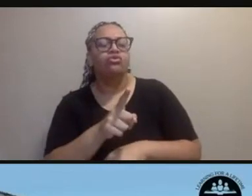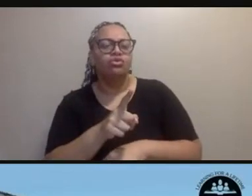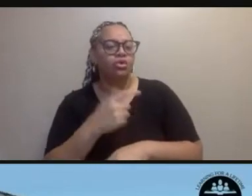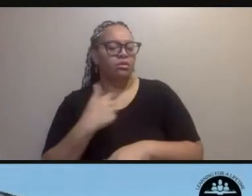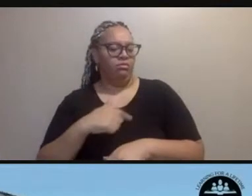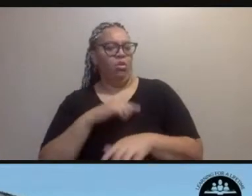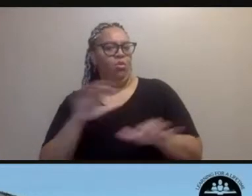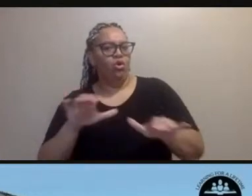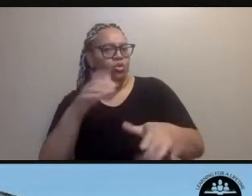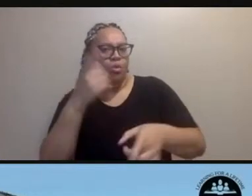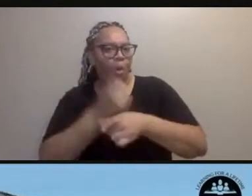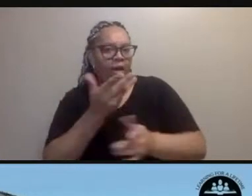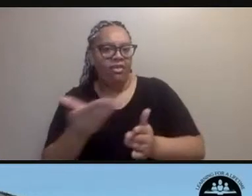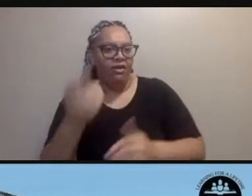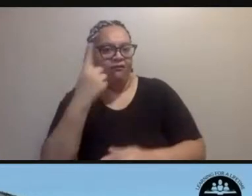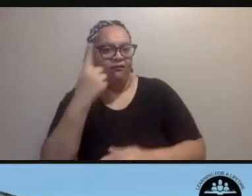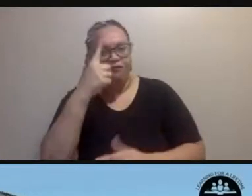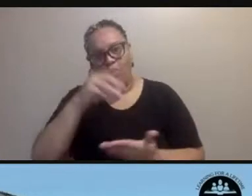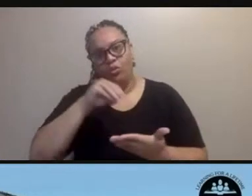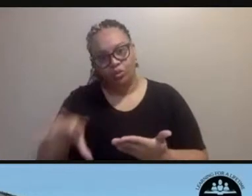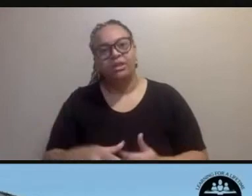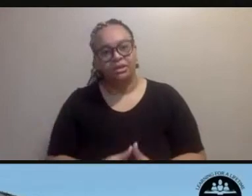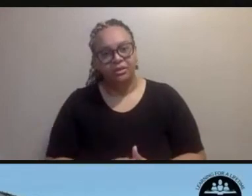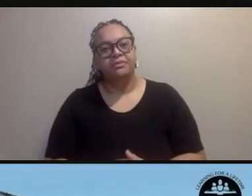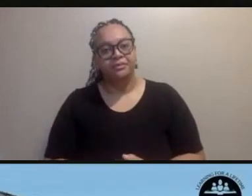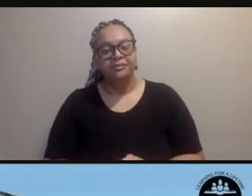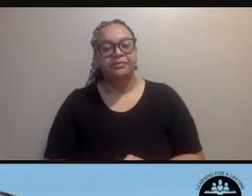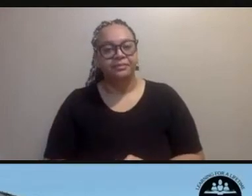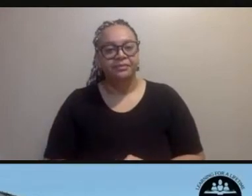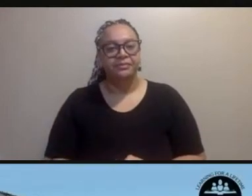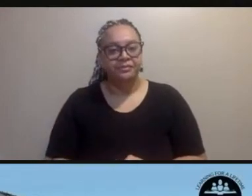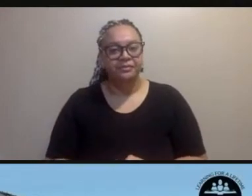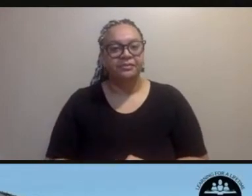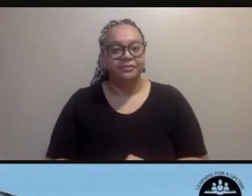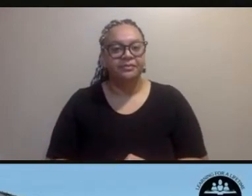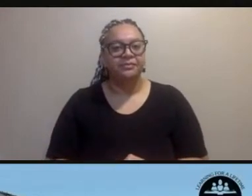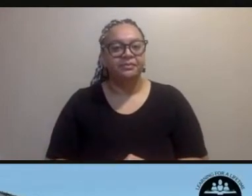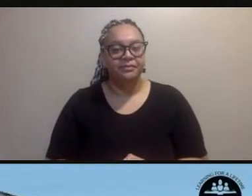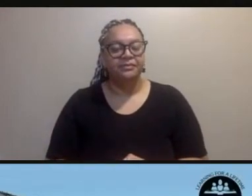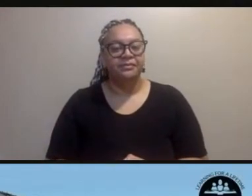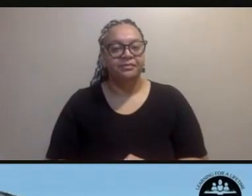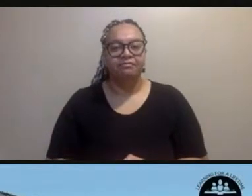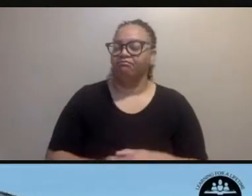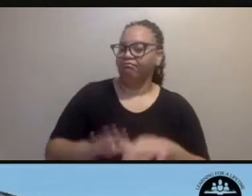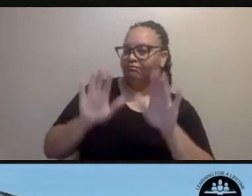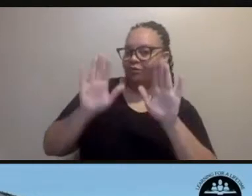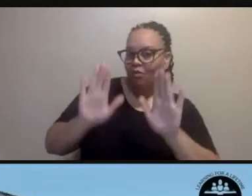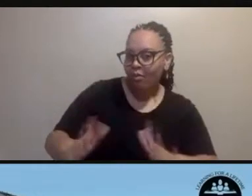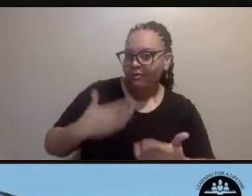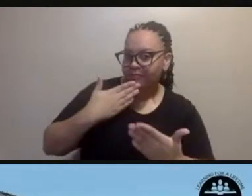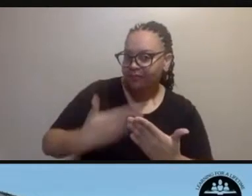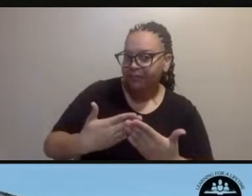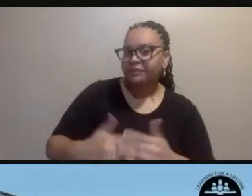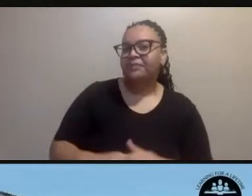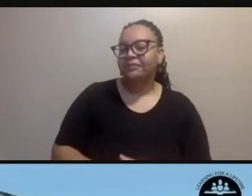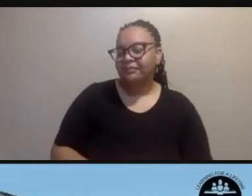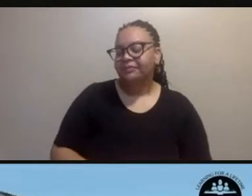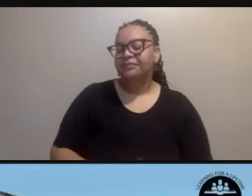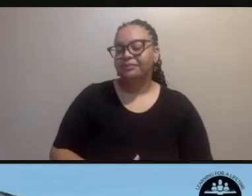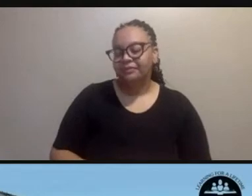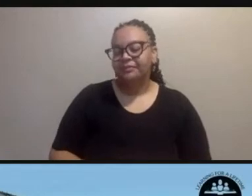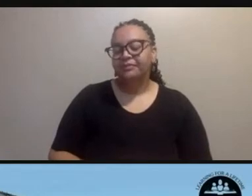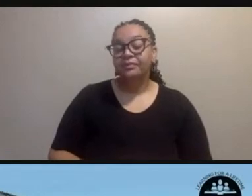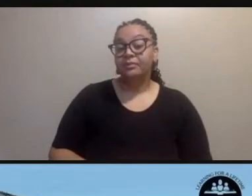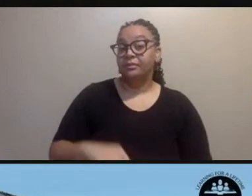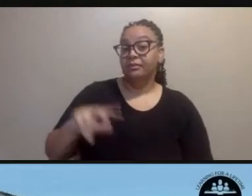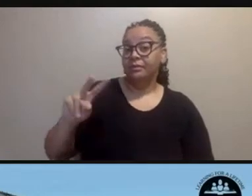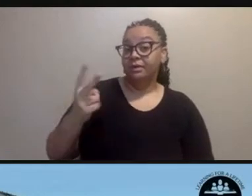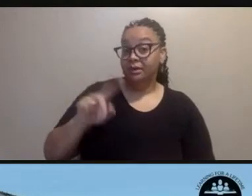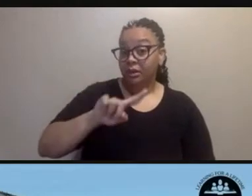JUST TO COME AND LEARN AND BE